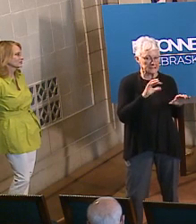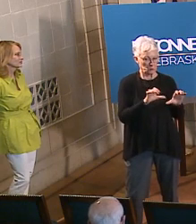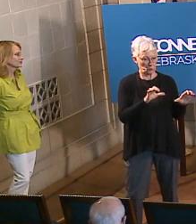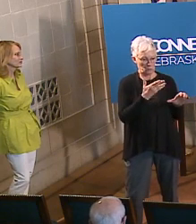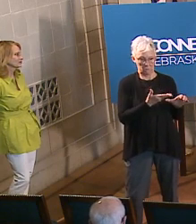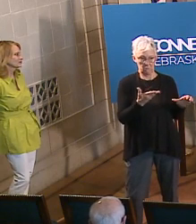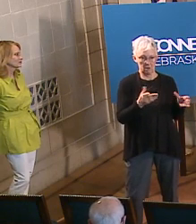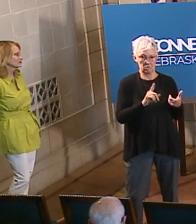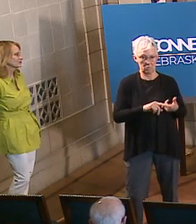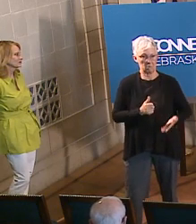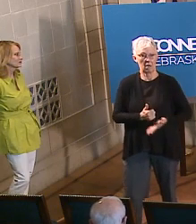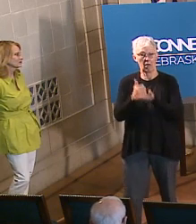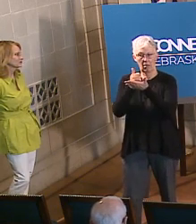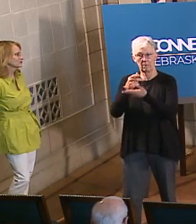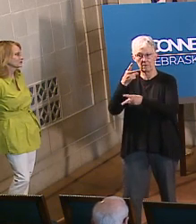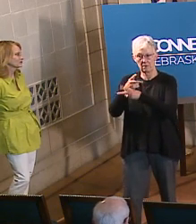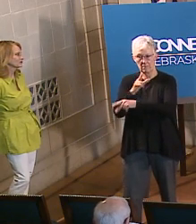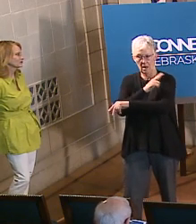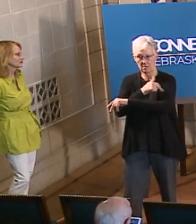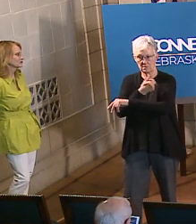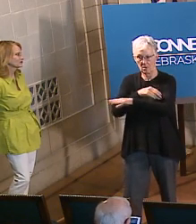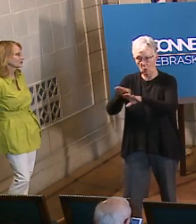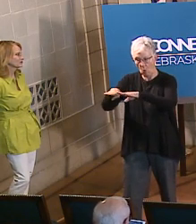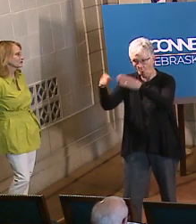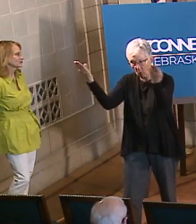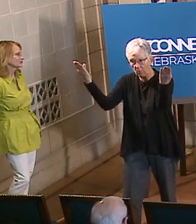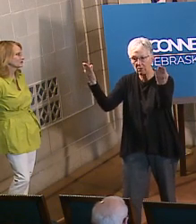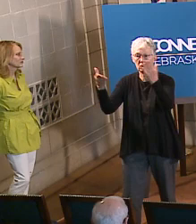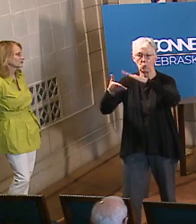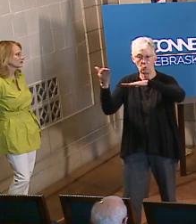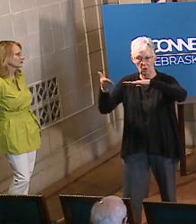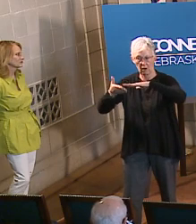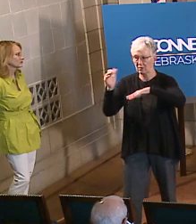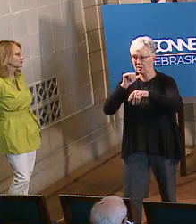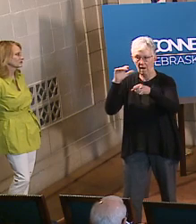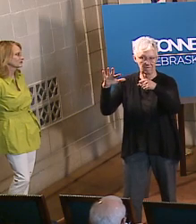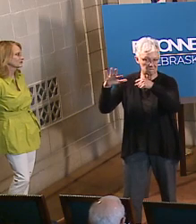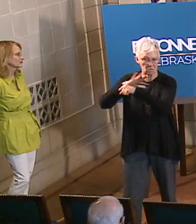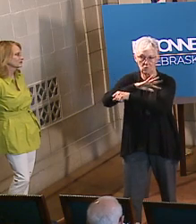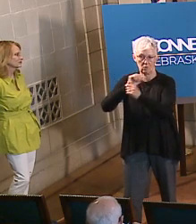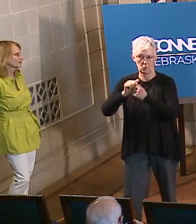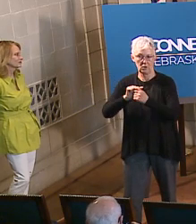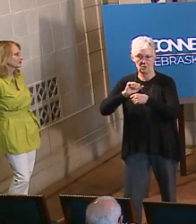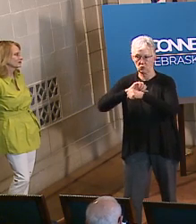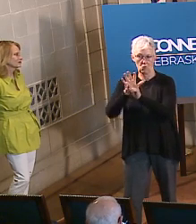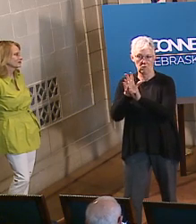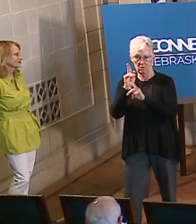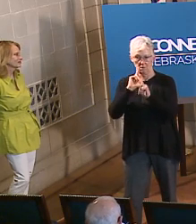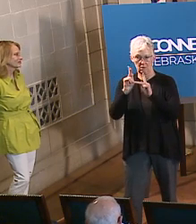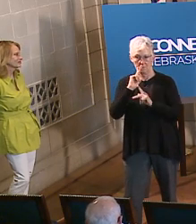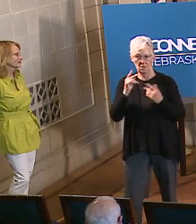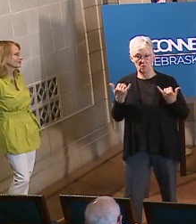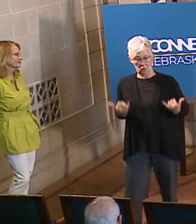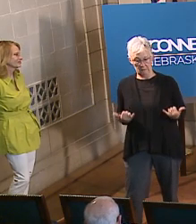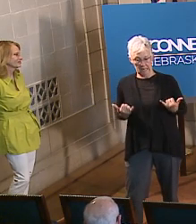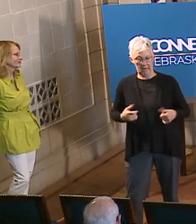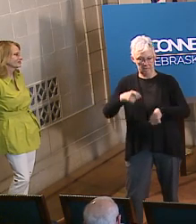THE SACRIFICES THEY HAVE MADE TO BE ABLE TO HELP SLOW THE SPREAD OF THE VIRUS, PRESERVE OUR